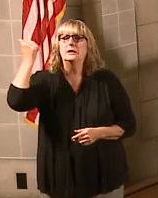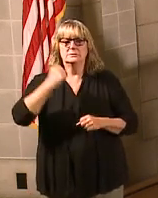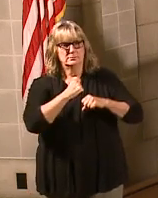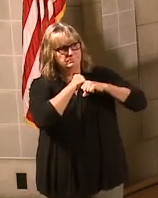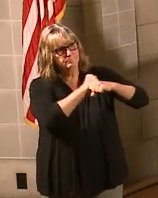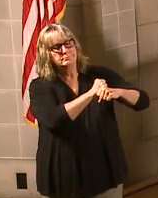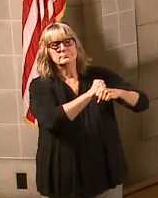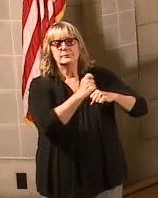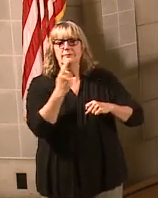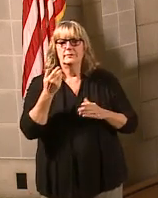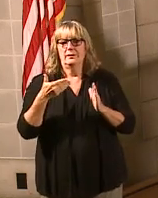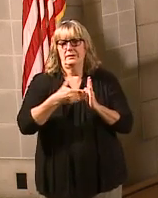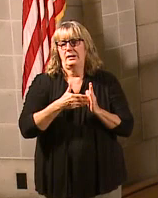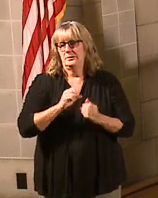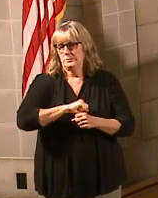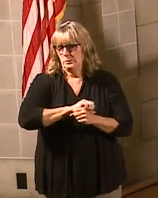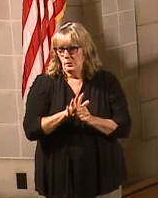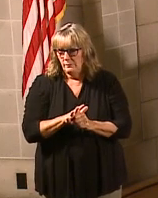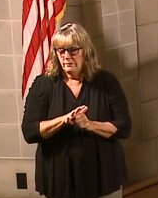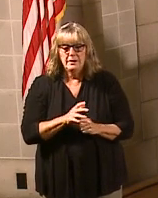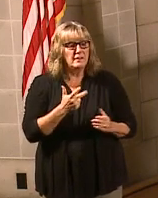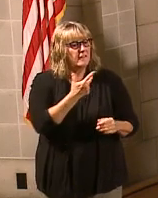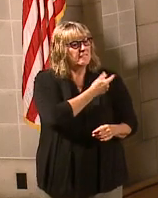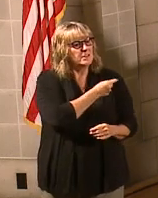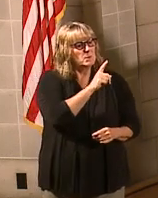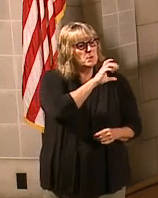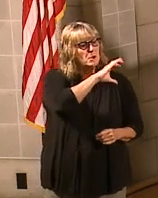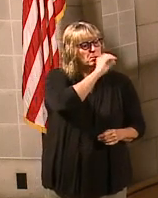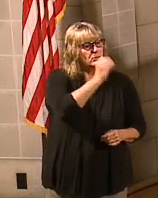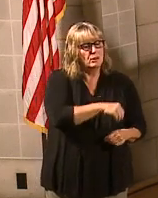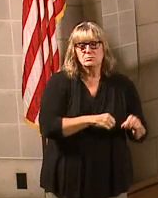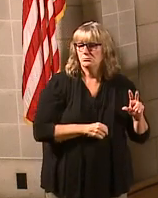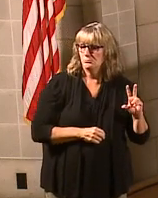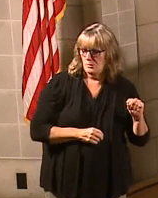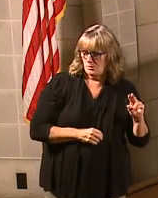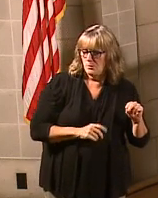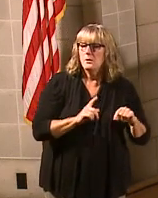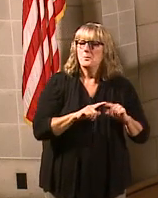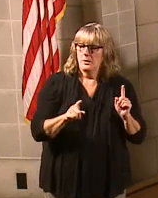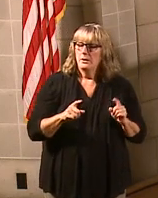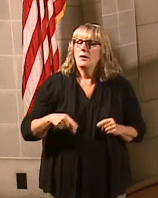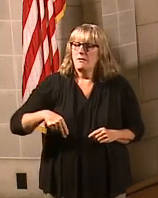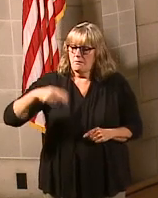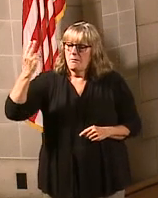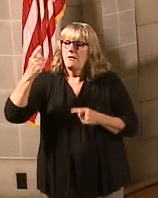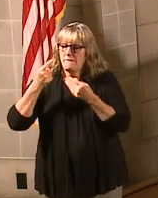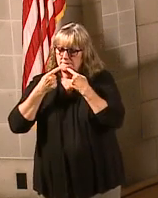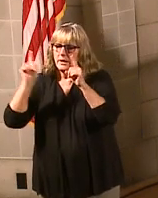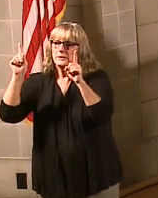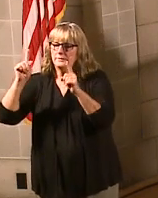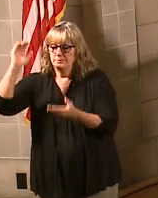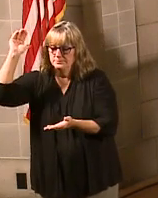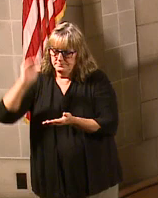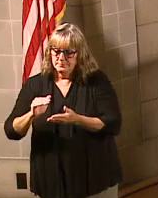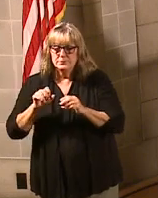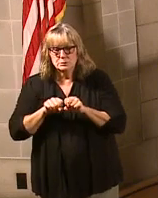THEY'RE ABLE. MEDICAL RESEARCH HAS PROVEN THAT VACCINATION IS THE BEST DEFENSE